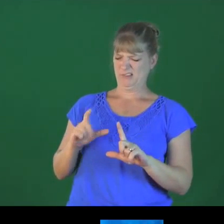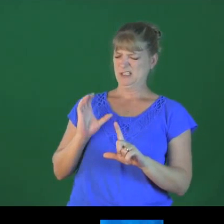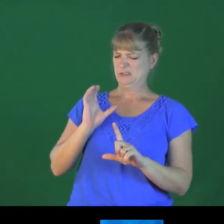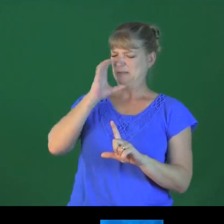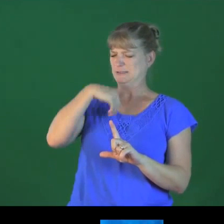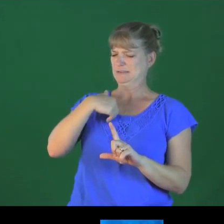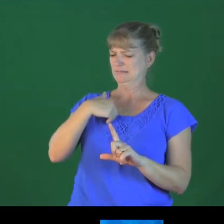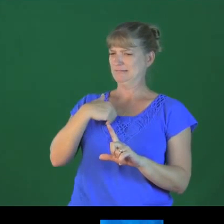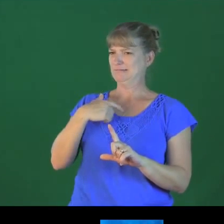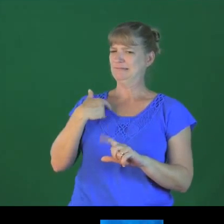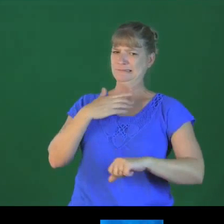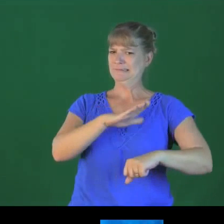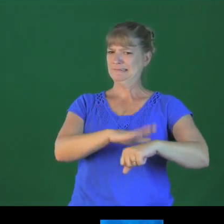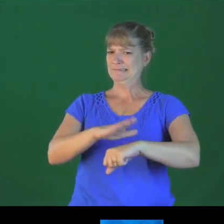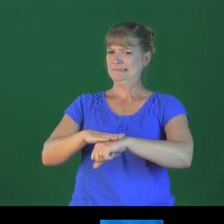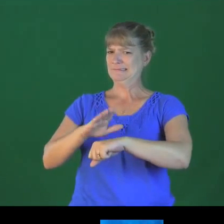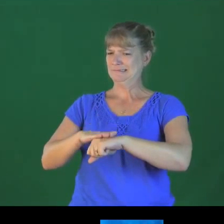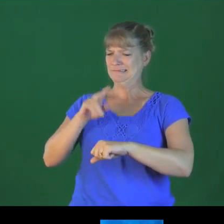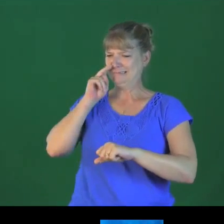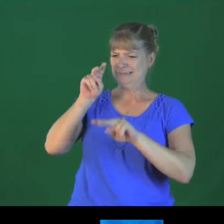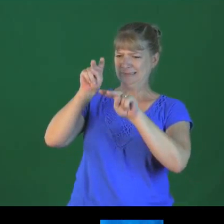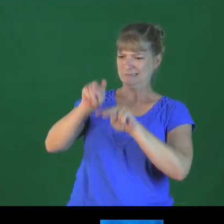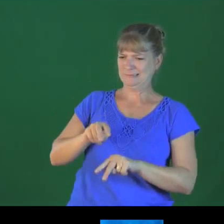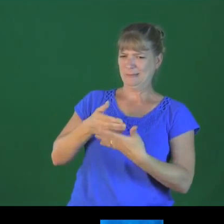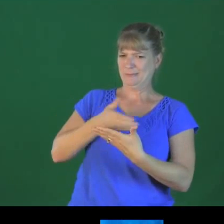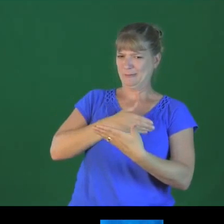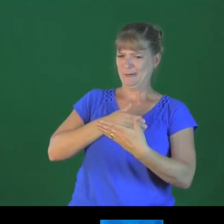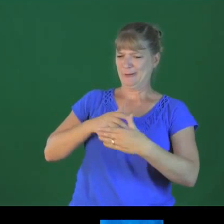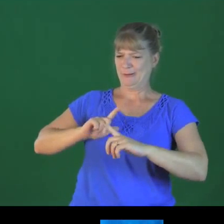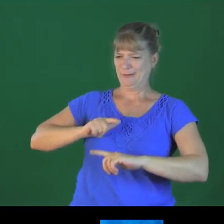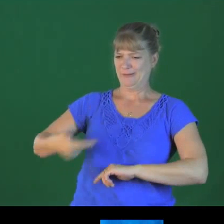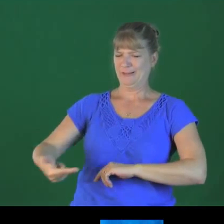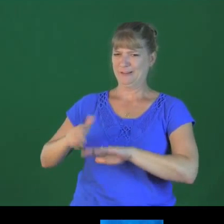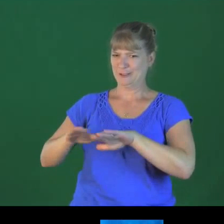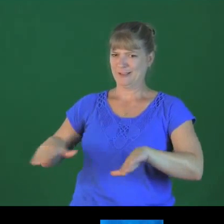I just want to caution you to check them out, before you let your child look at them.